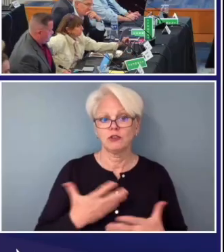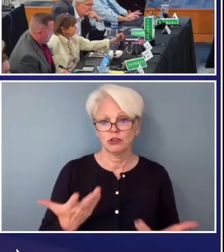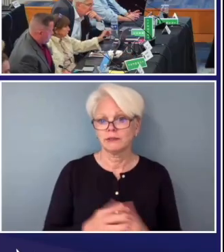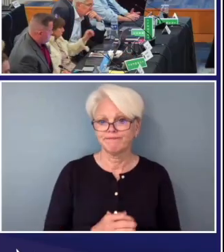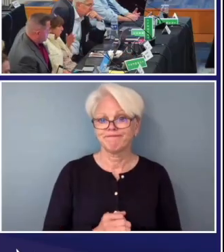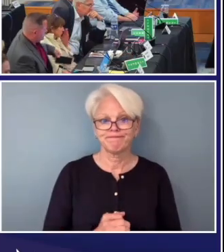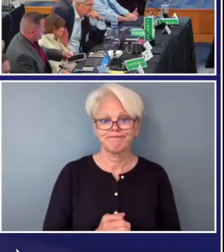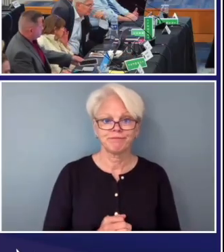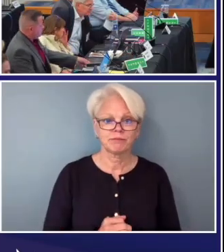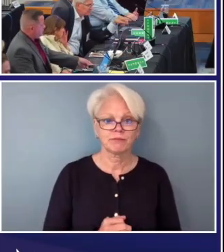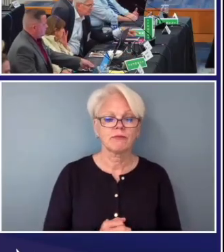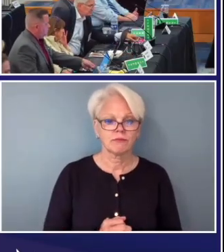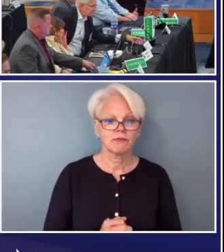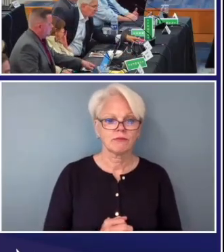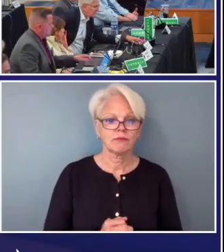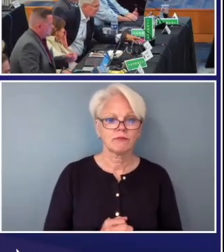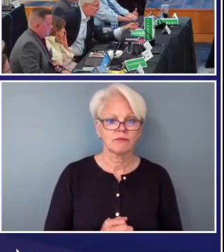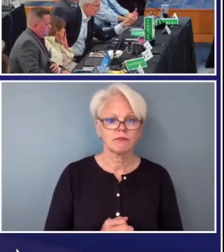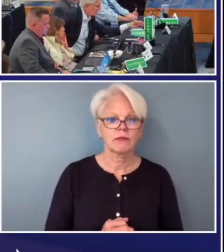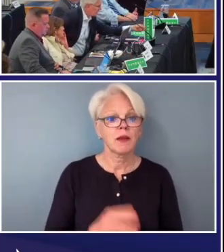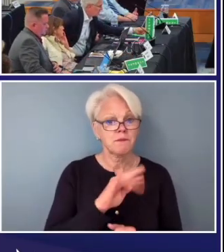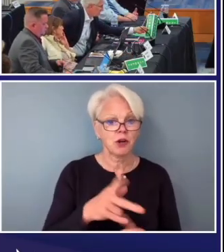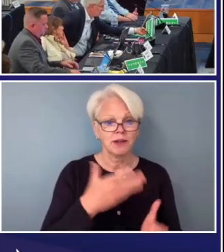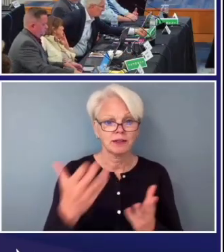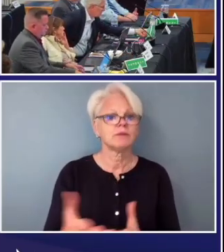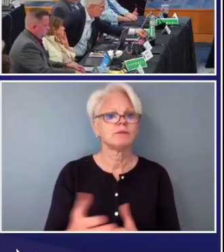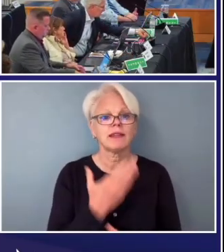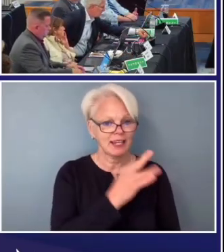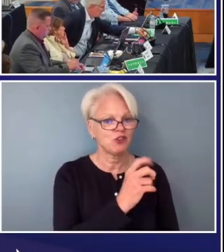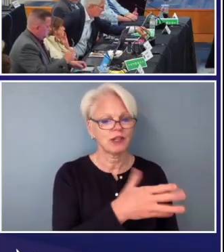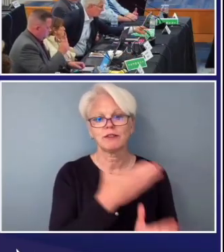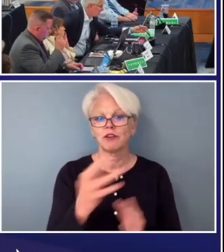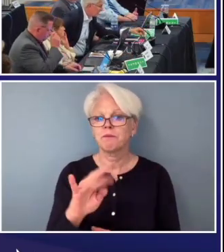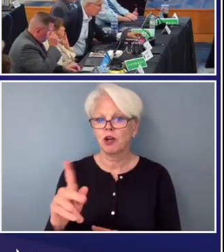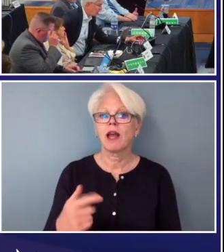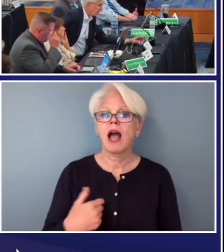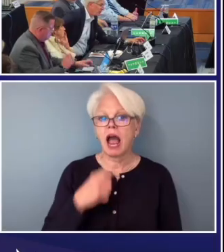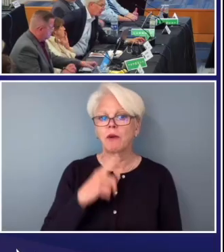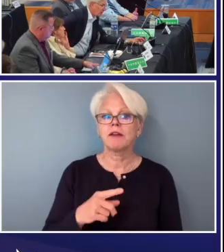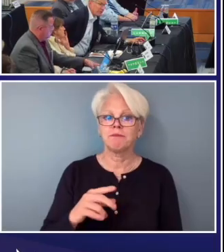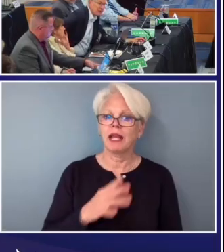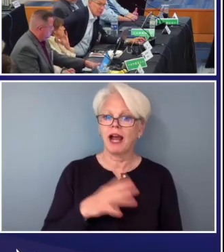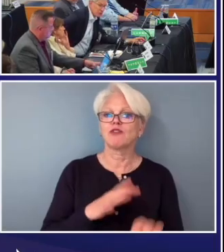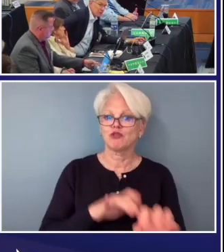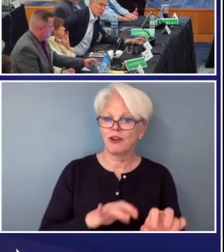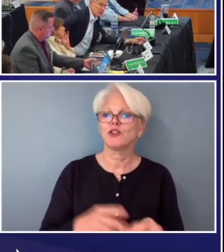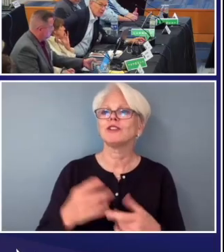Thank you, Jennifer. Mark, you have the floor. Yeah, I just want to go on record is commending the department for taking on this hugely important issue.